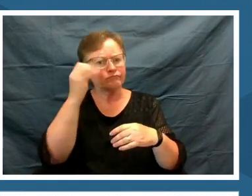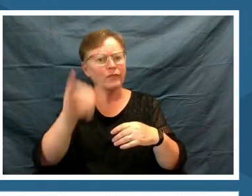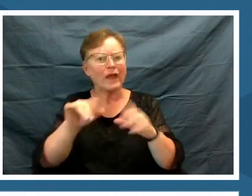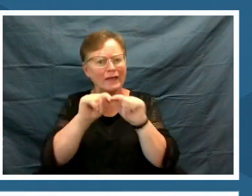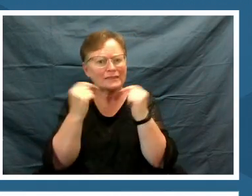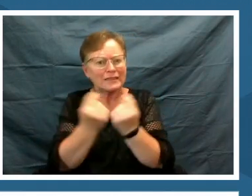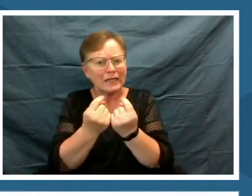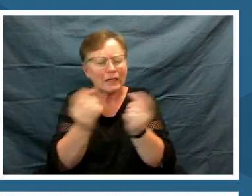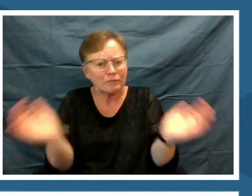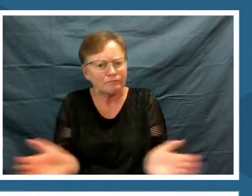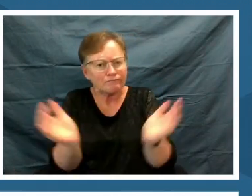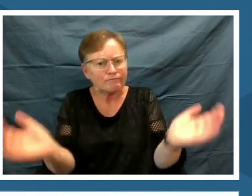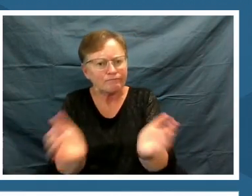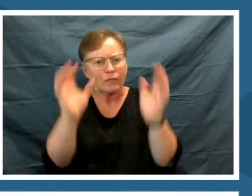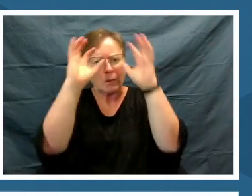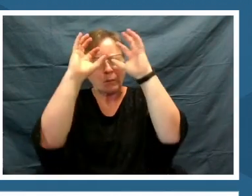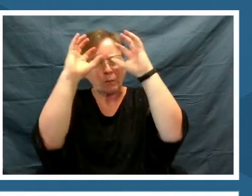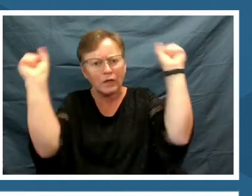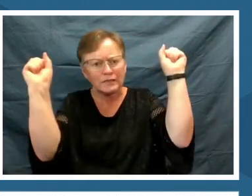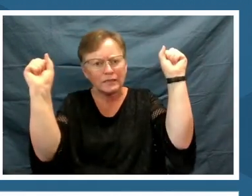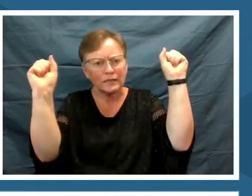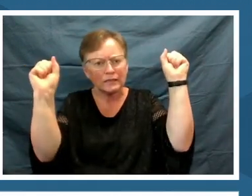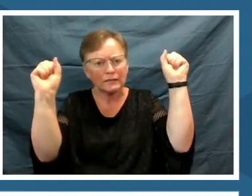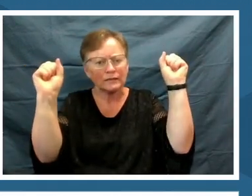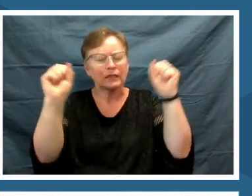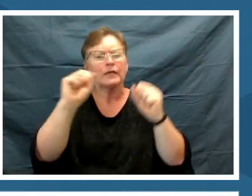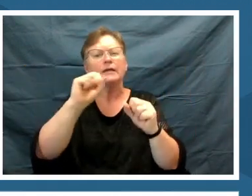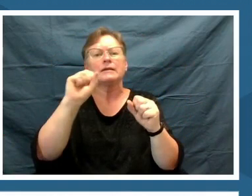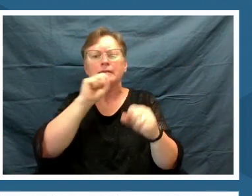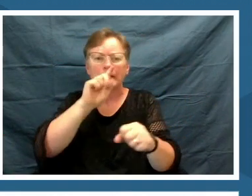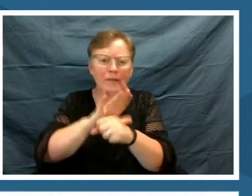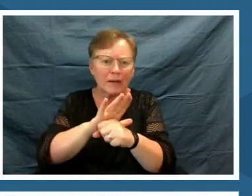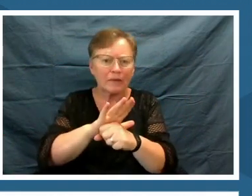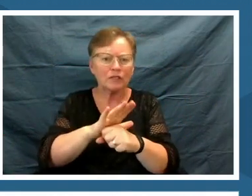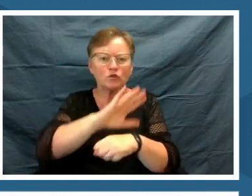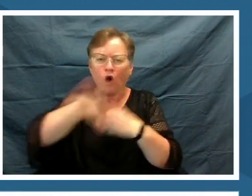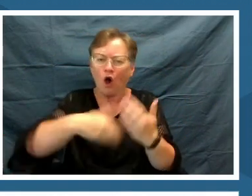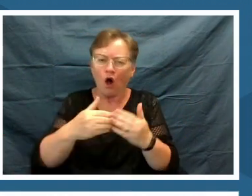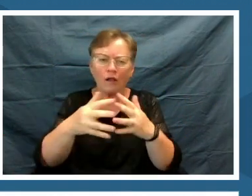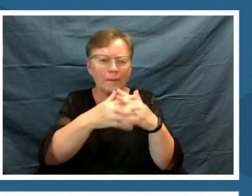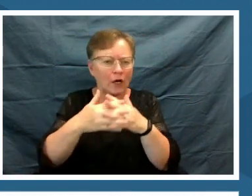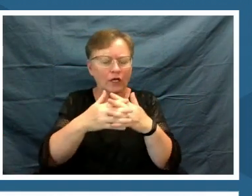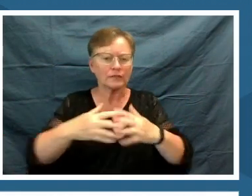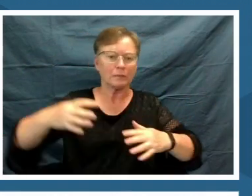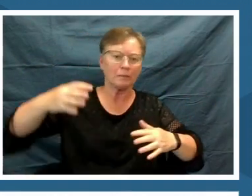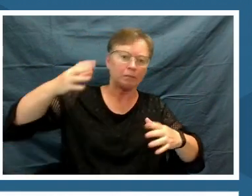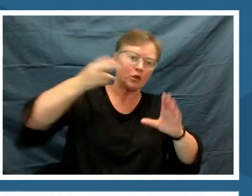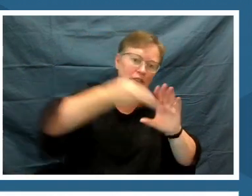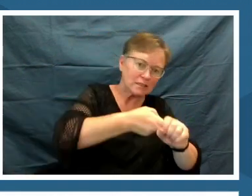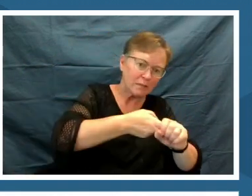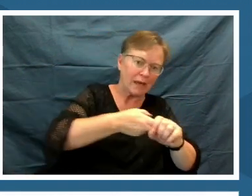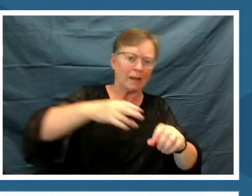that all of america can participate in contribute to and benefit from science